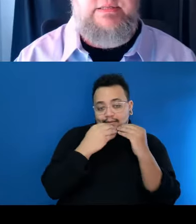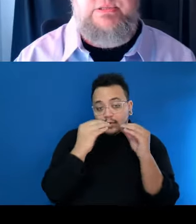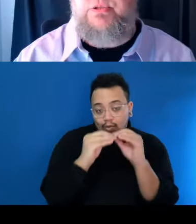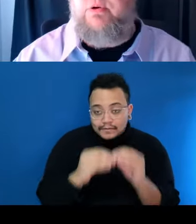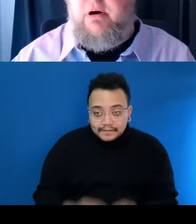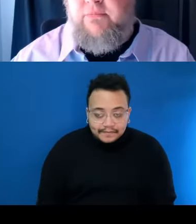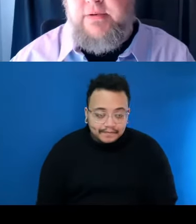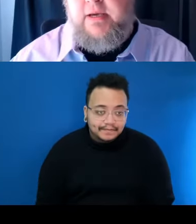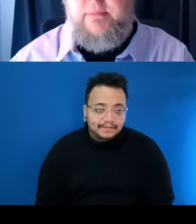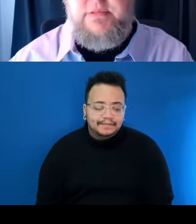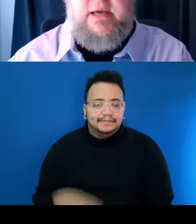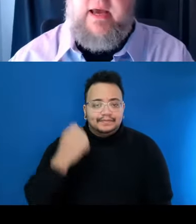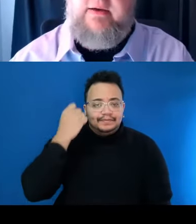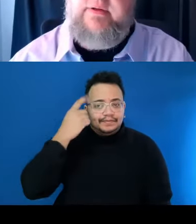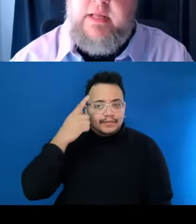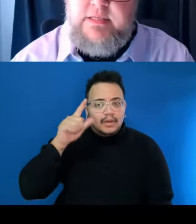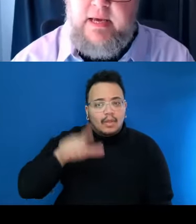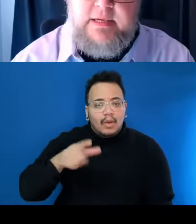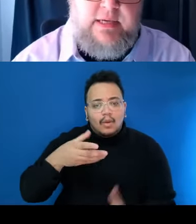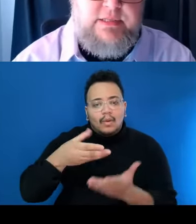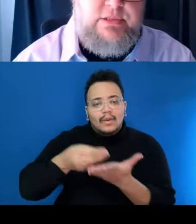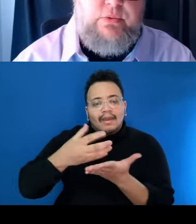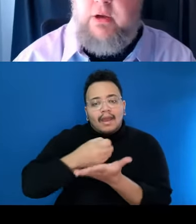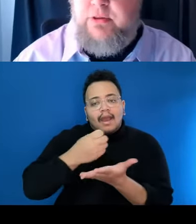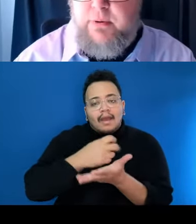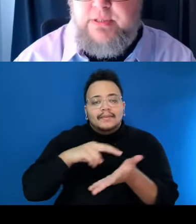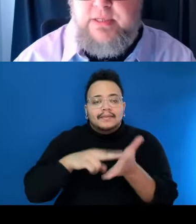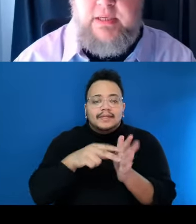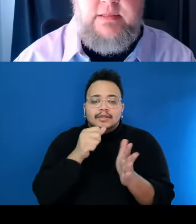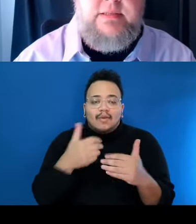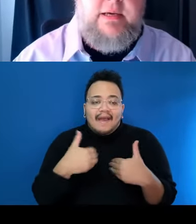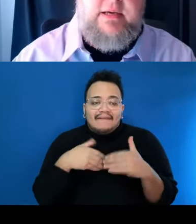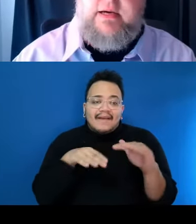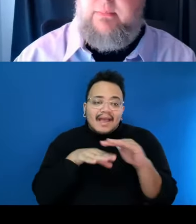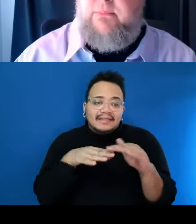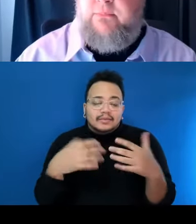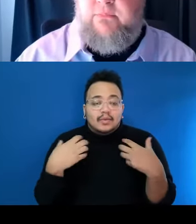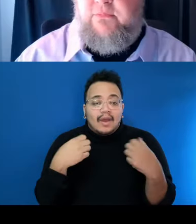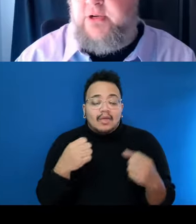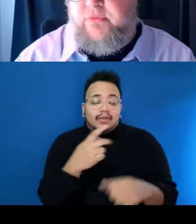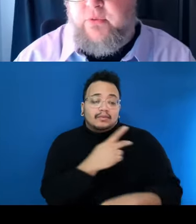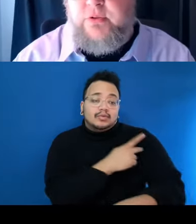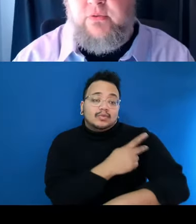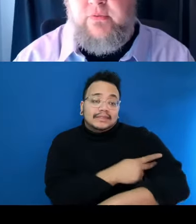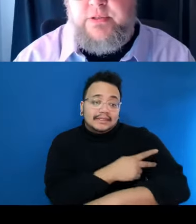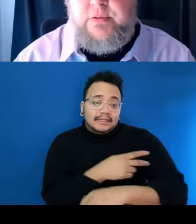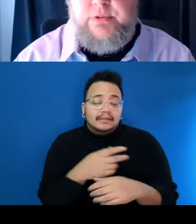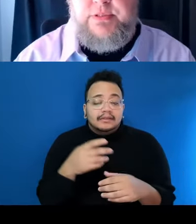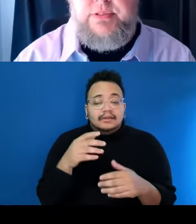leads to oftentimes having less access to healthy proteins, fresh fruits or vegetables.